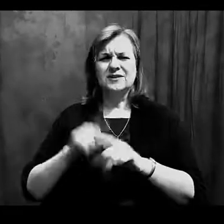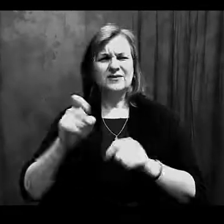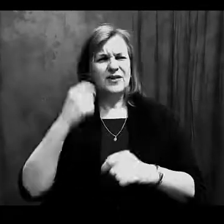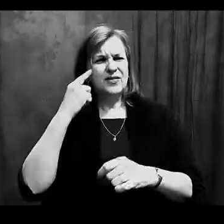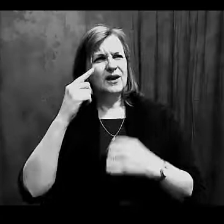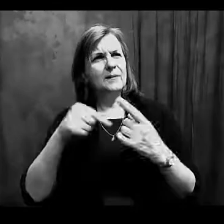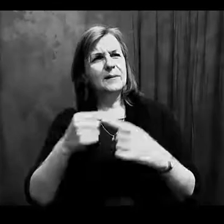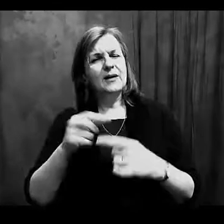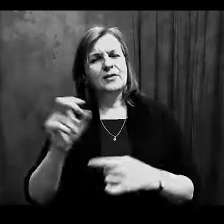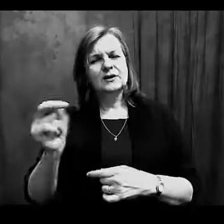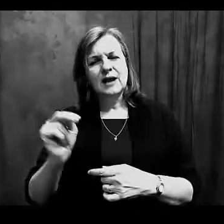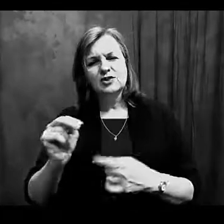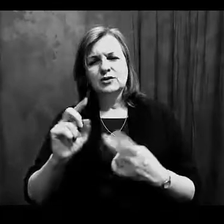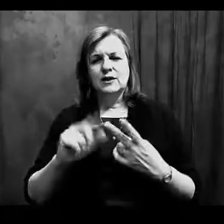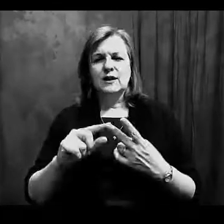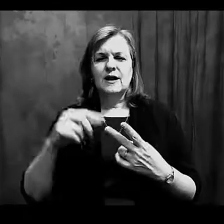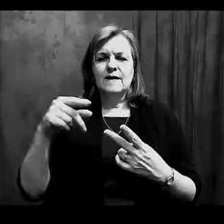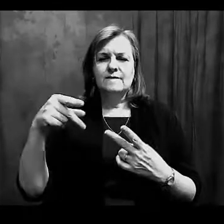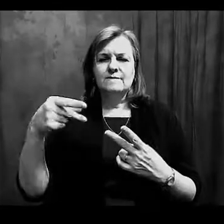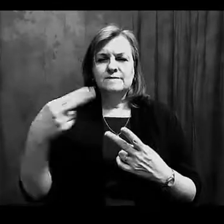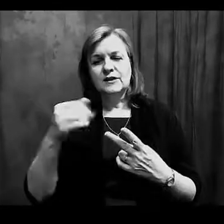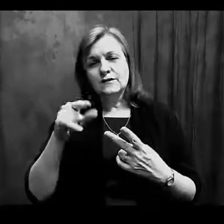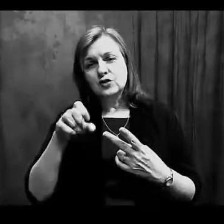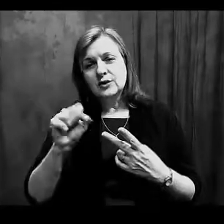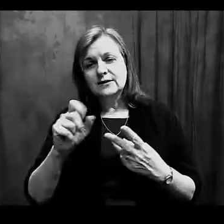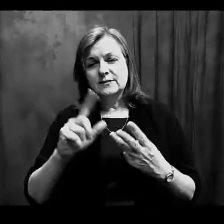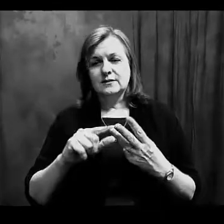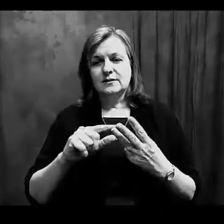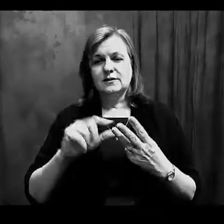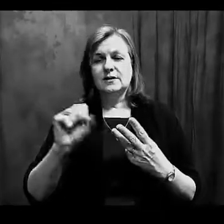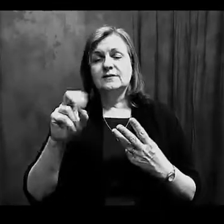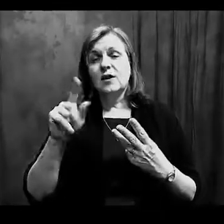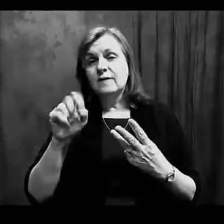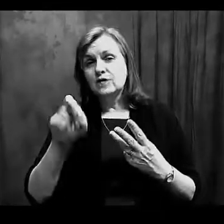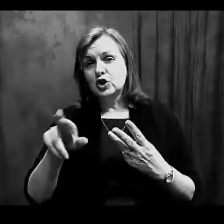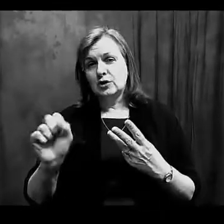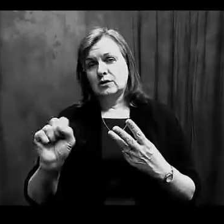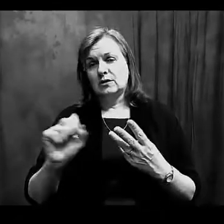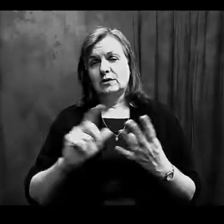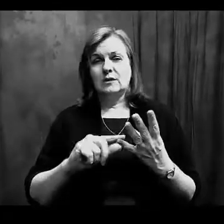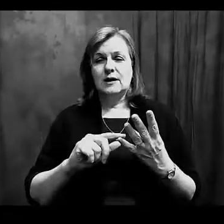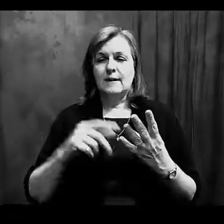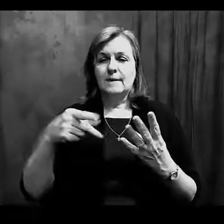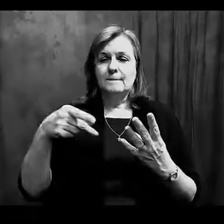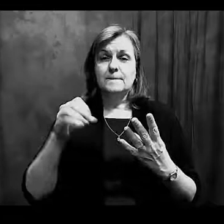phosphorus and the sulfur and the potassium that would have also been around